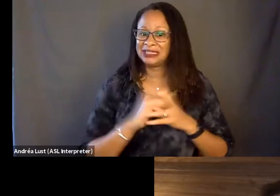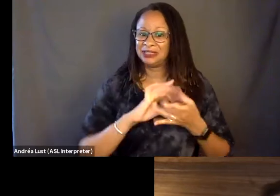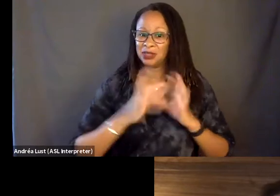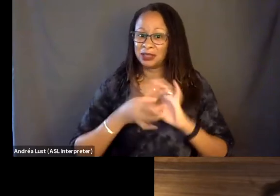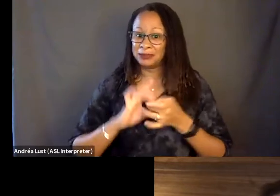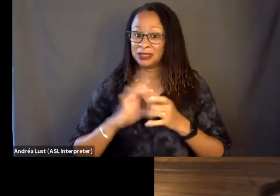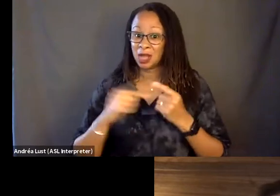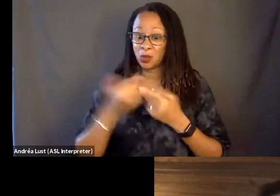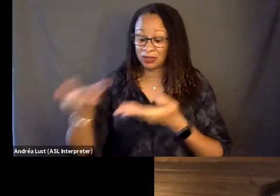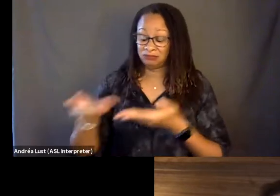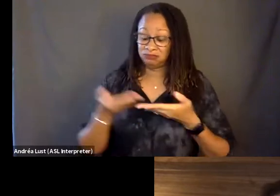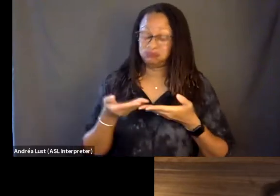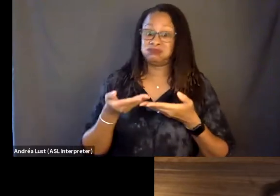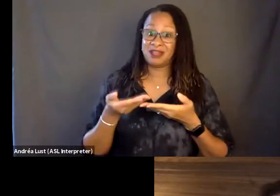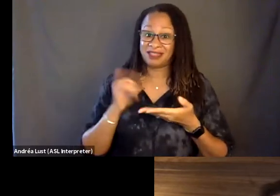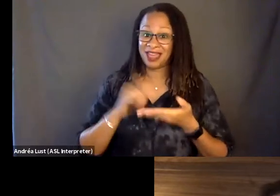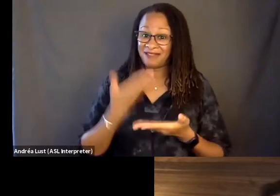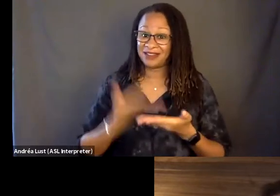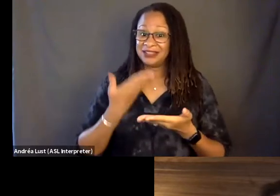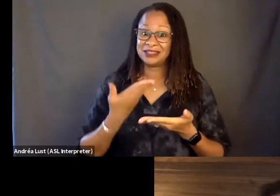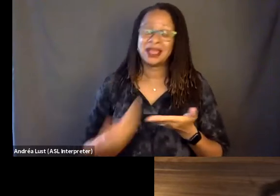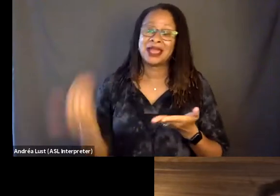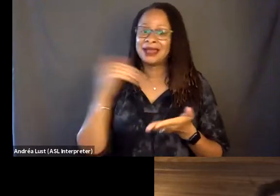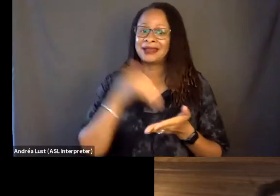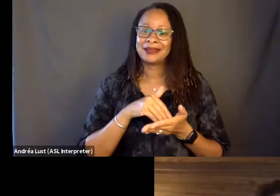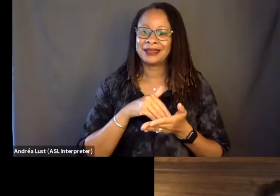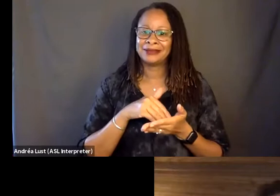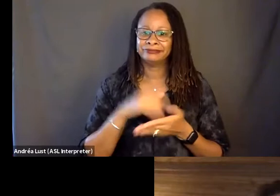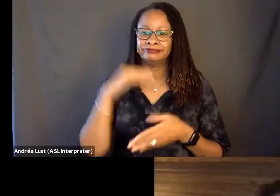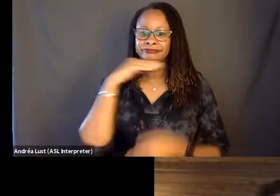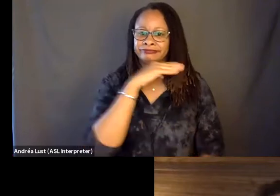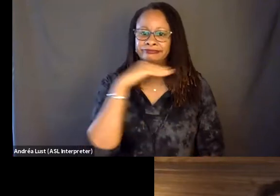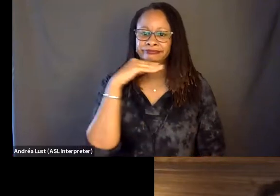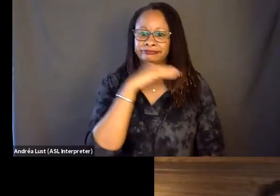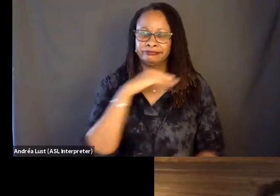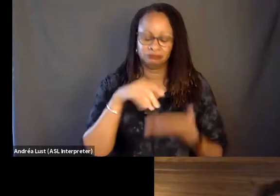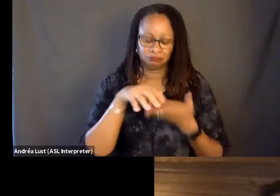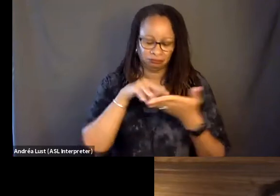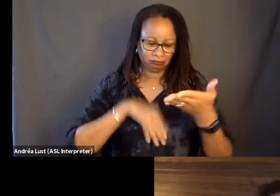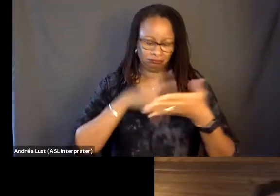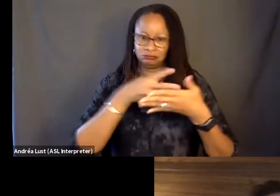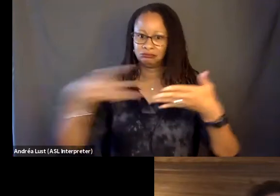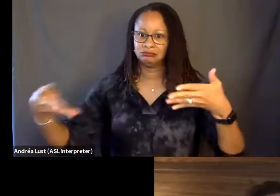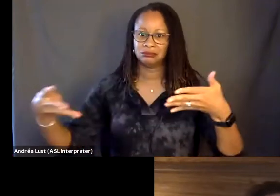they had again essentially fabricated all of these spreadsheets that Rodchenkov all had already